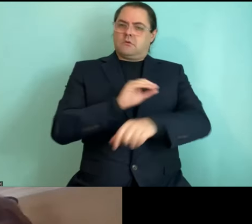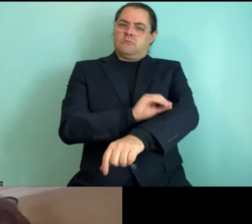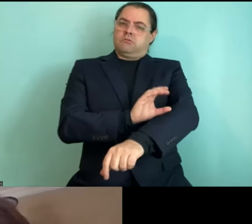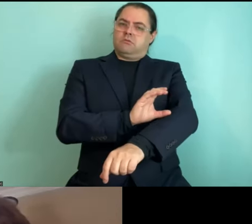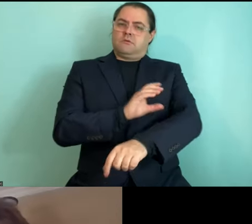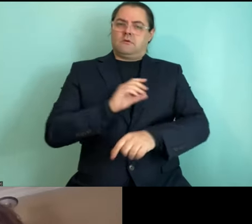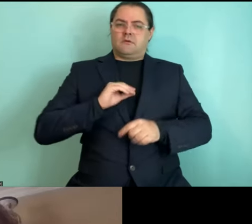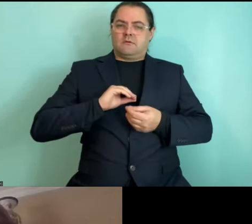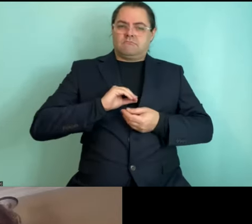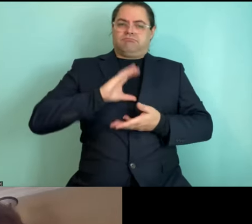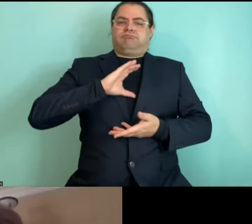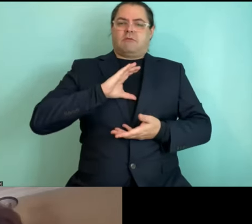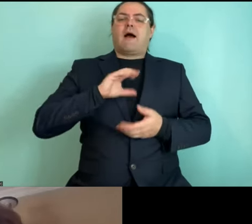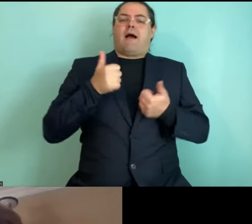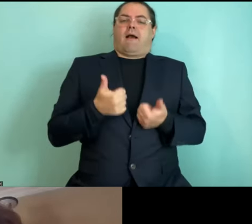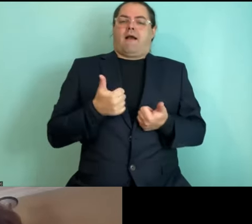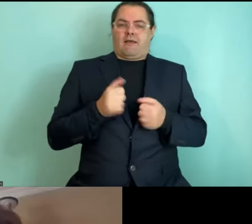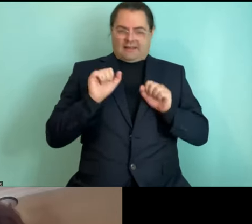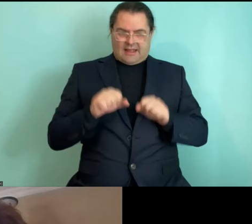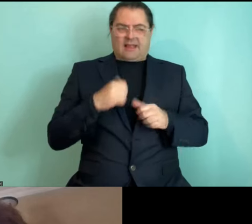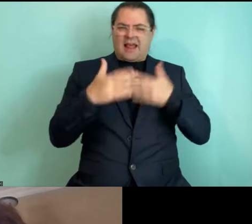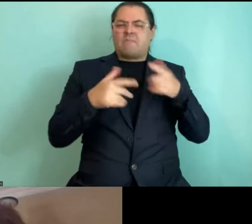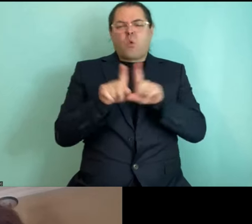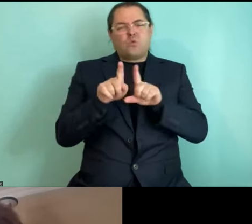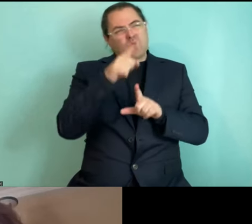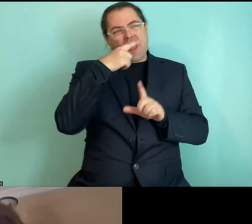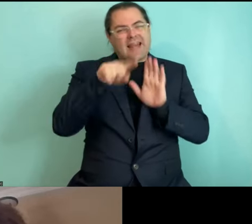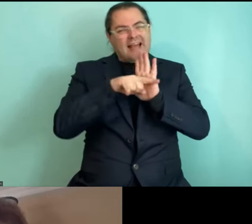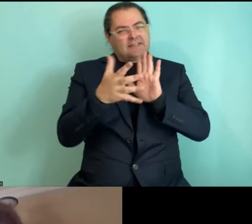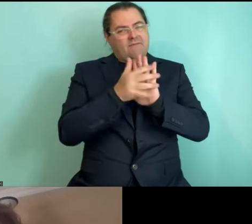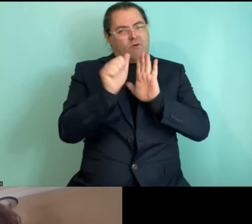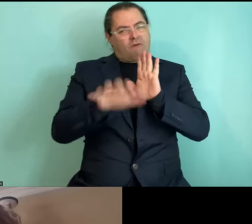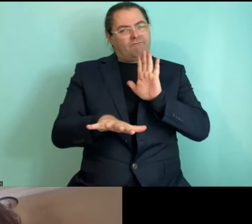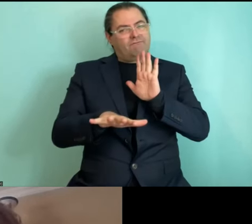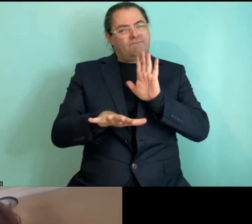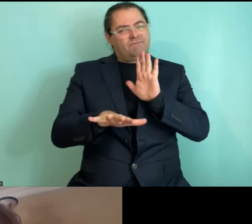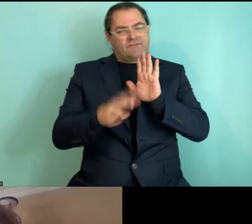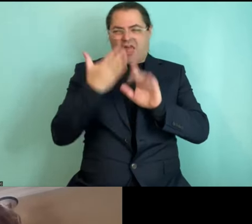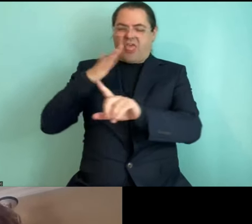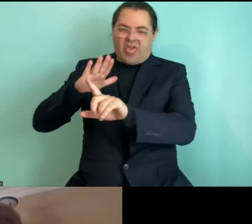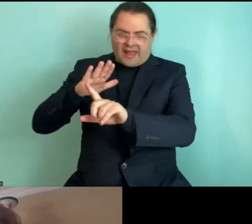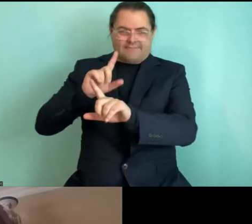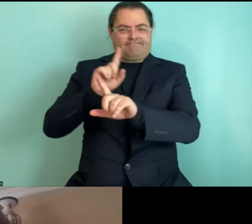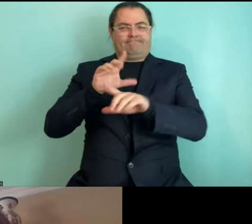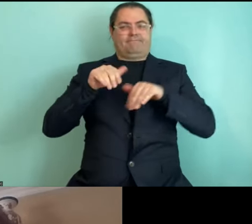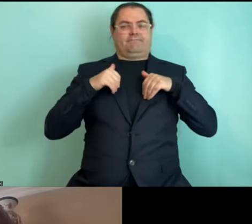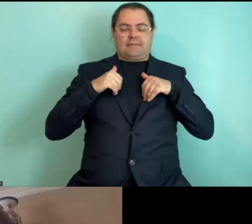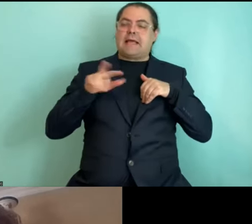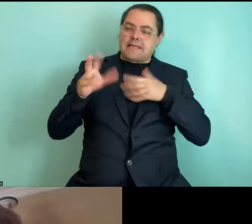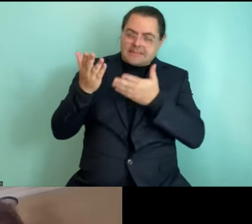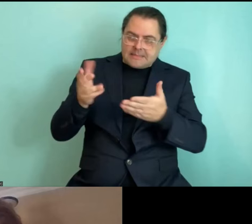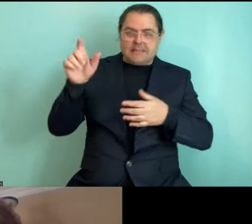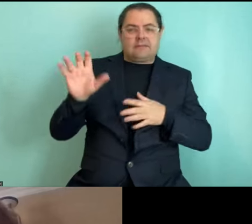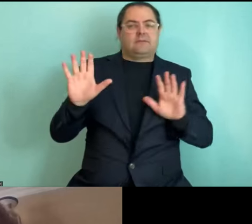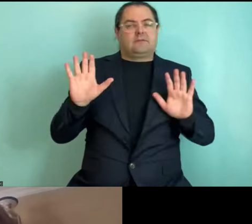them on as you wish on your blessings and curses. He said that is an awesome the